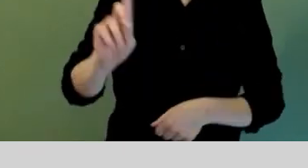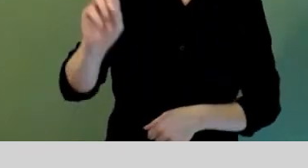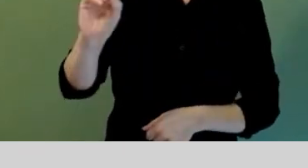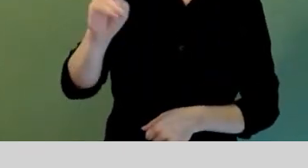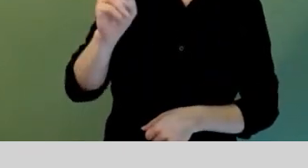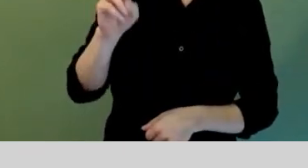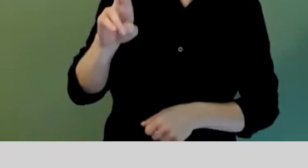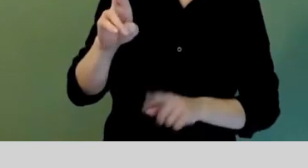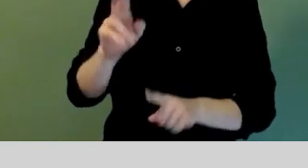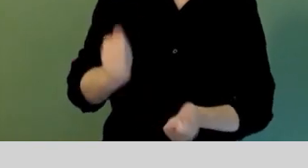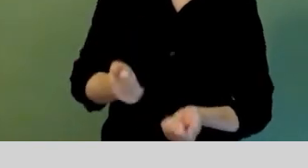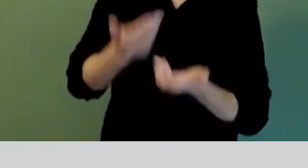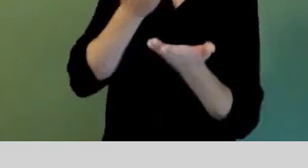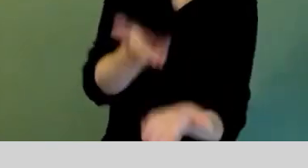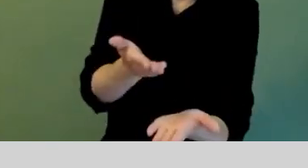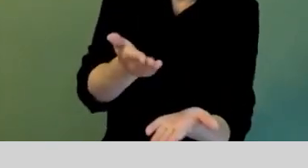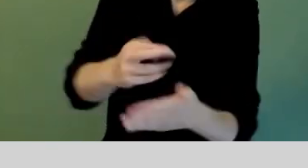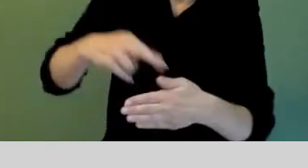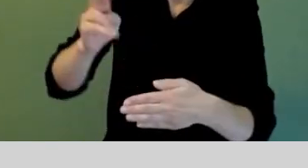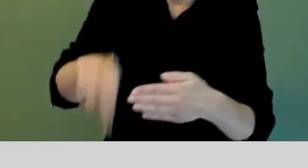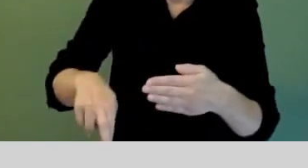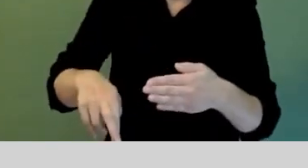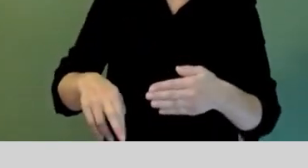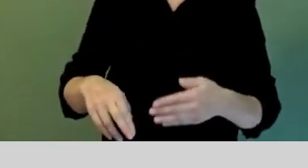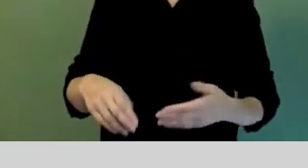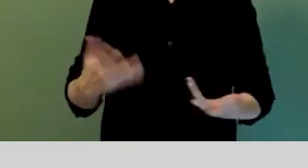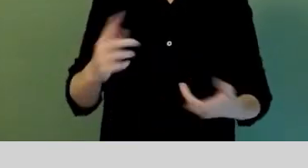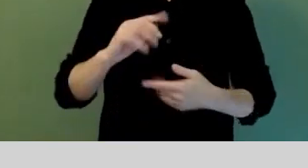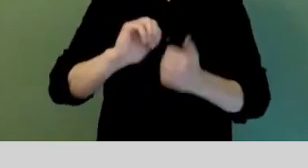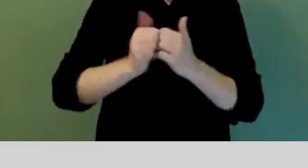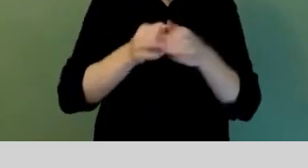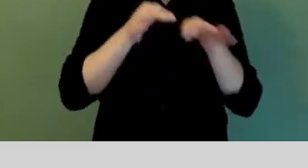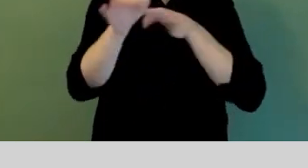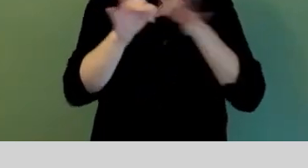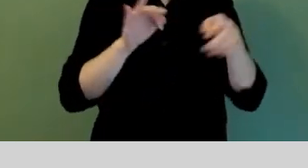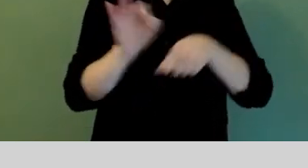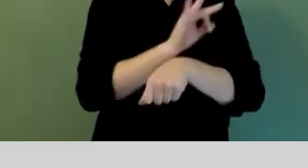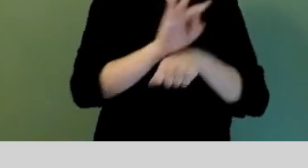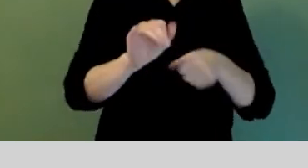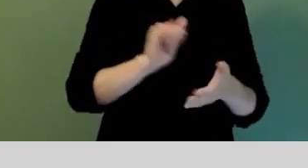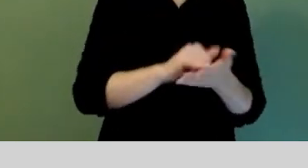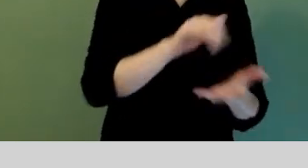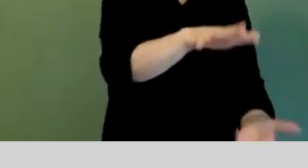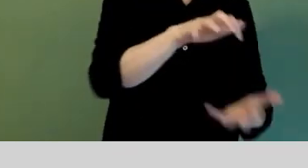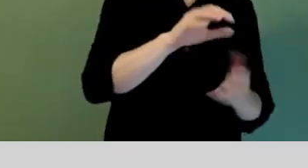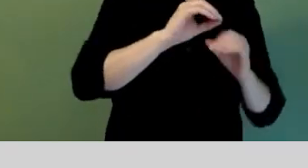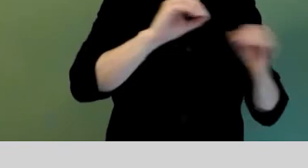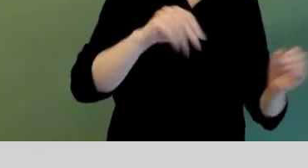In practice, you define a function that takes no parameters and return something that you want to be stored in a variable,